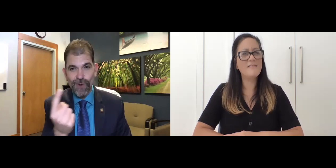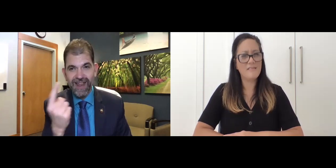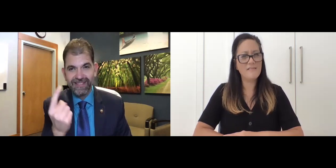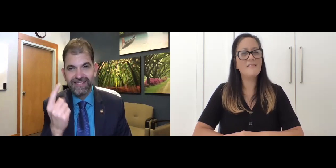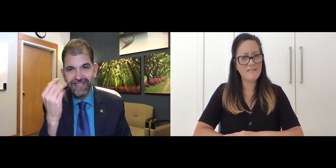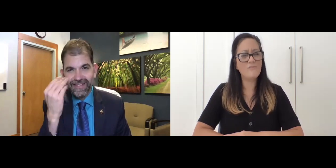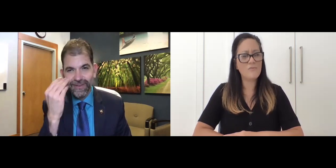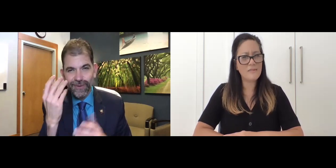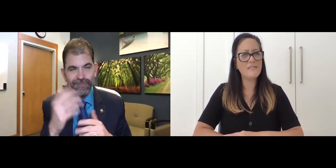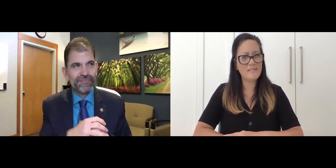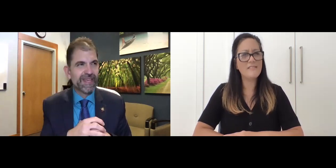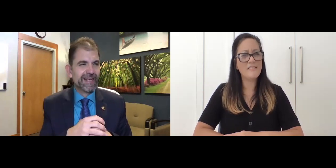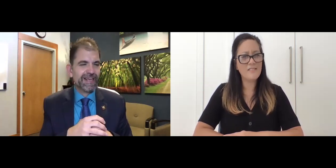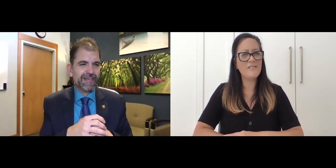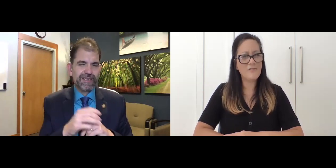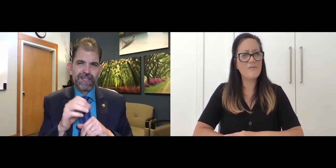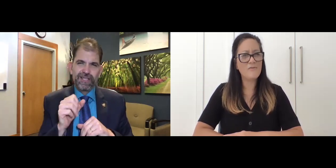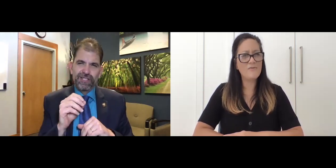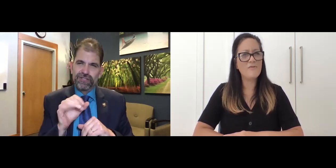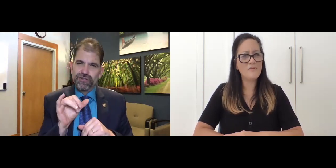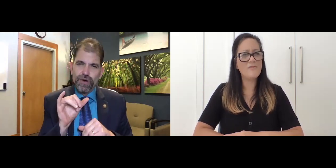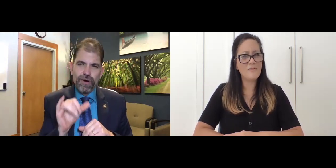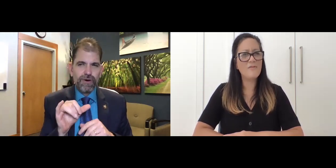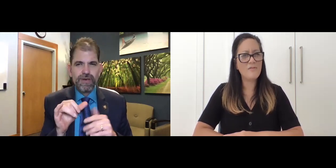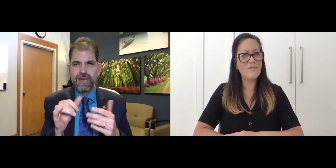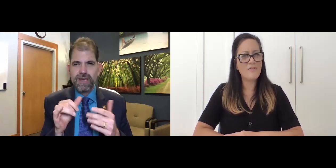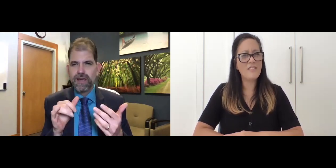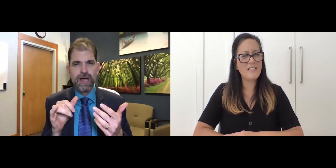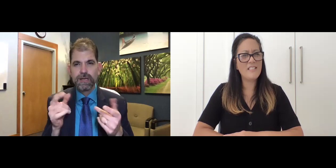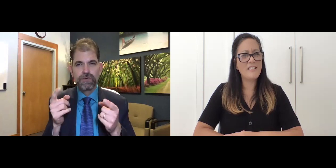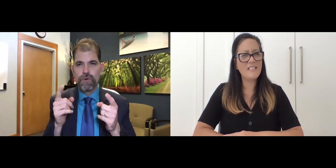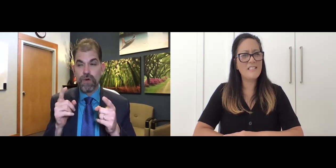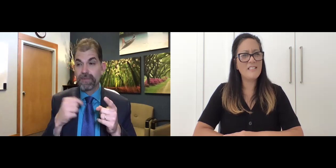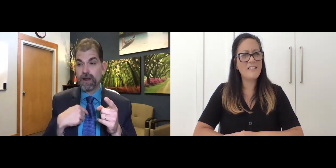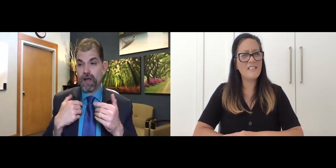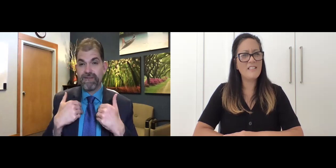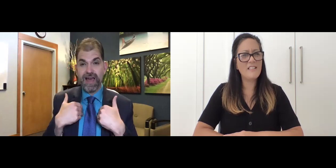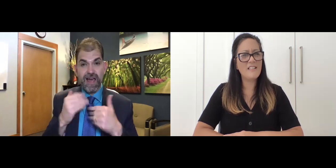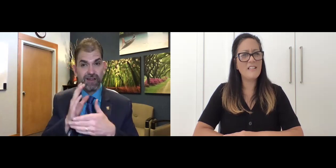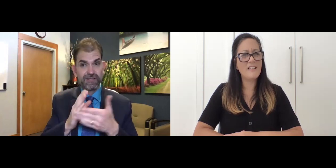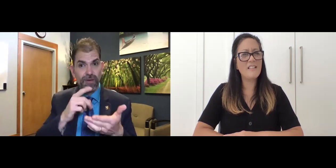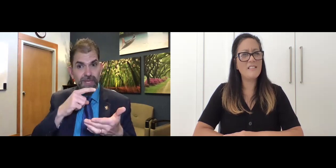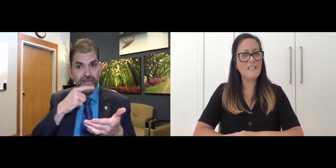language because they've never been modeled dialogue in their early life they don't have